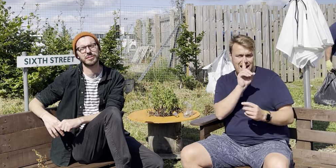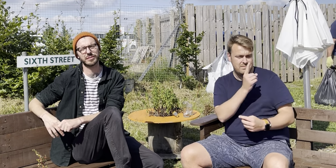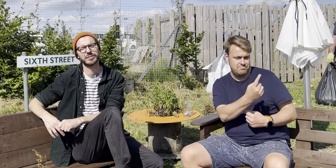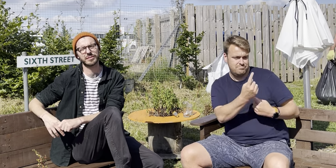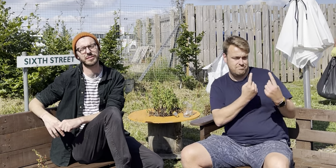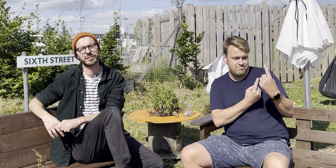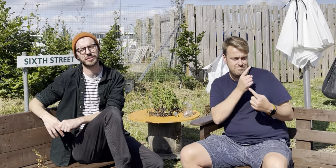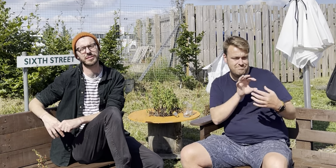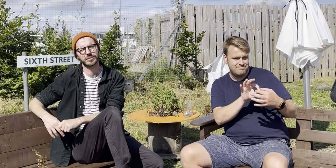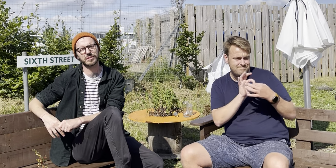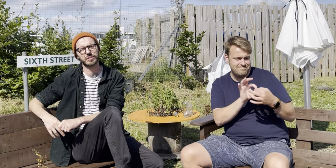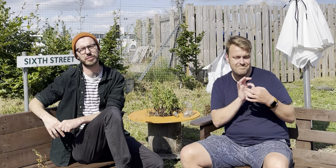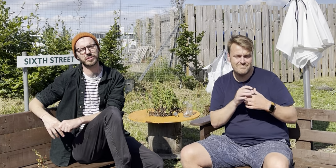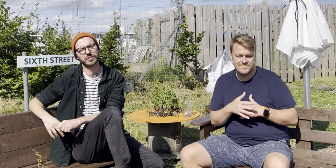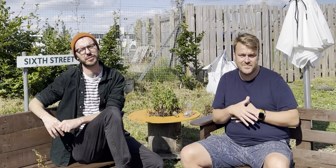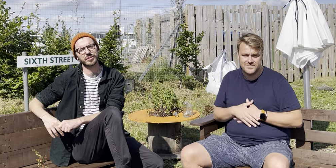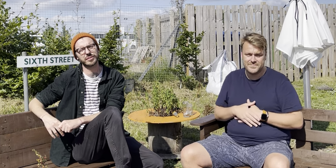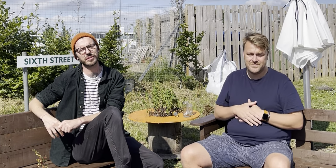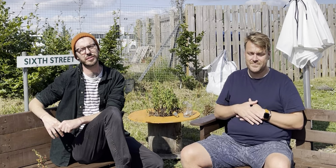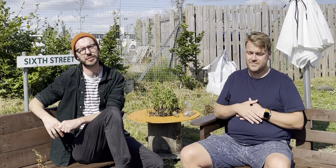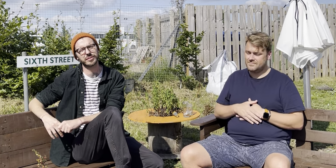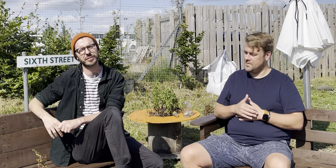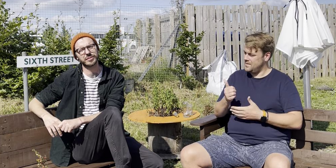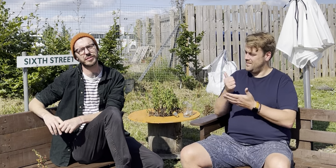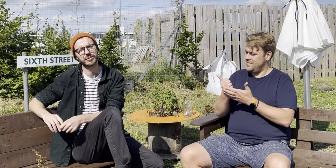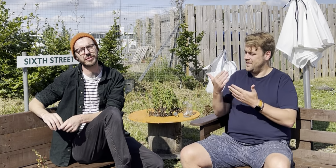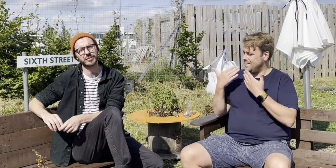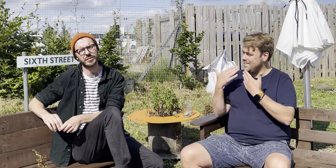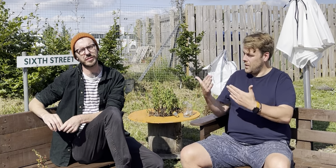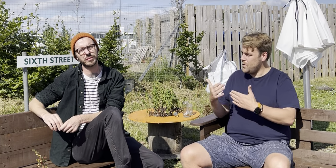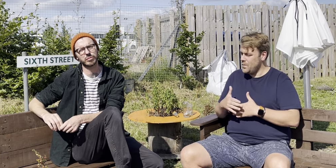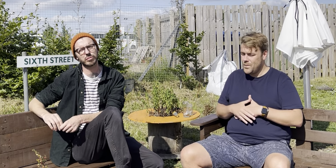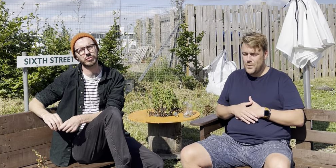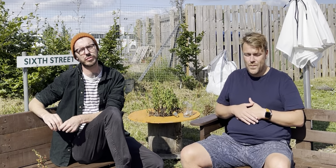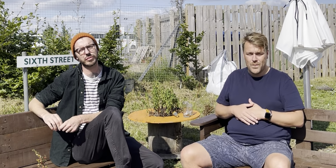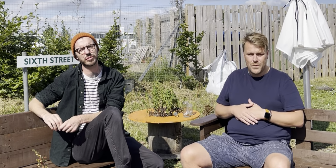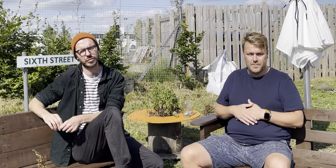fantastic thank you and you mentioned taking the show taking the rehearsals kind of from the room